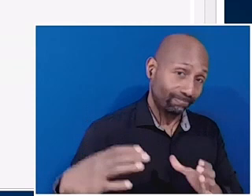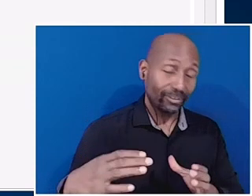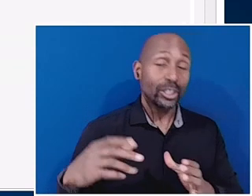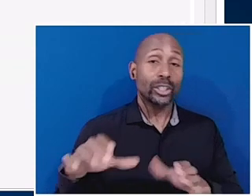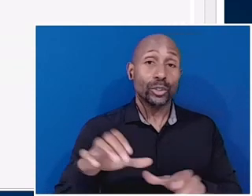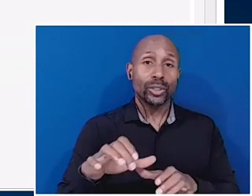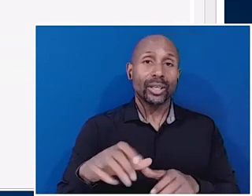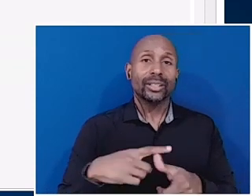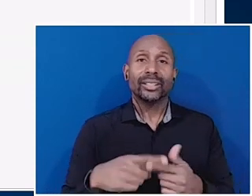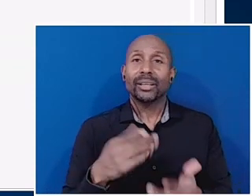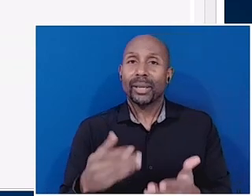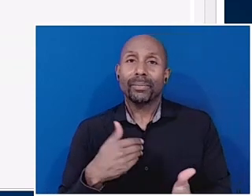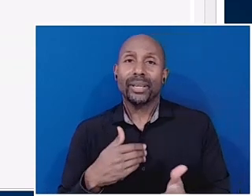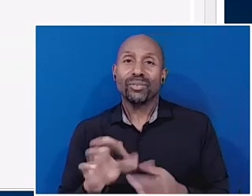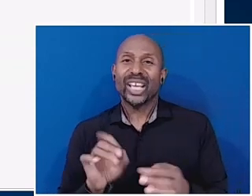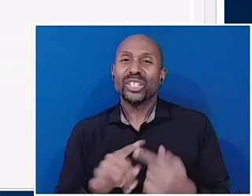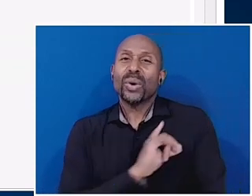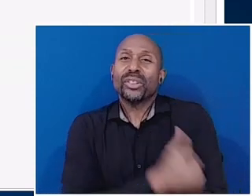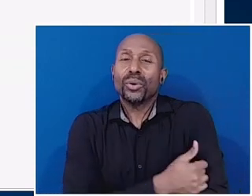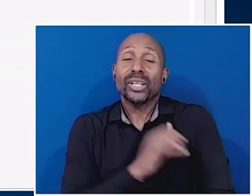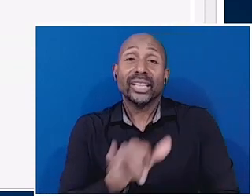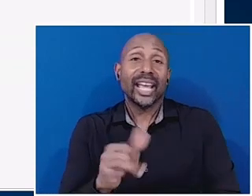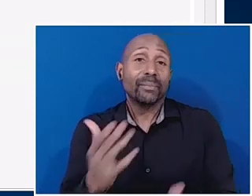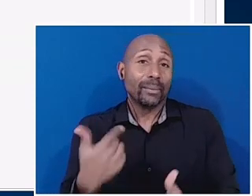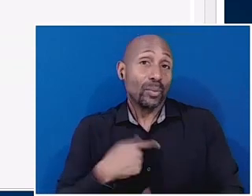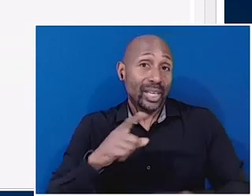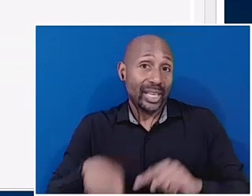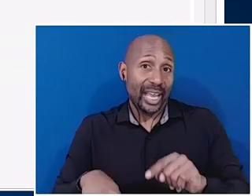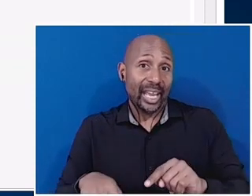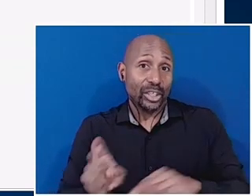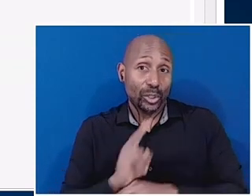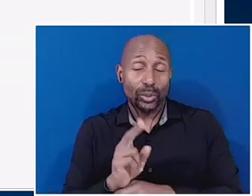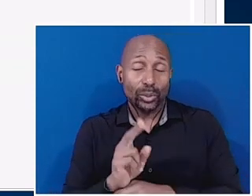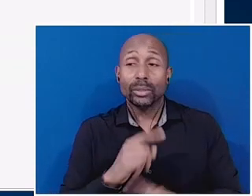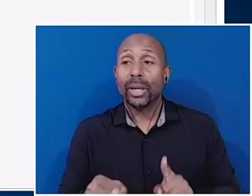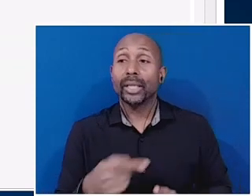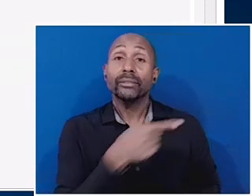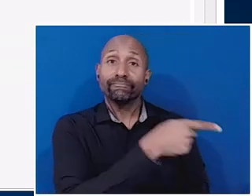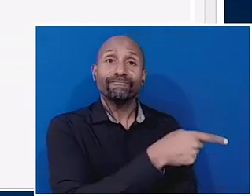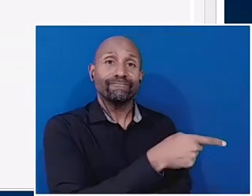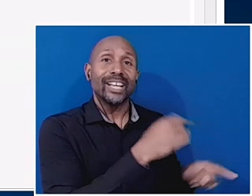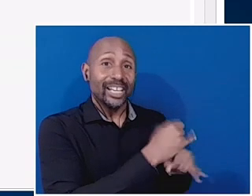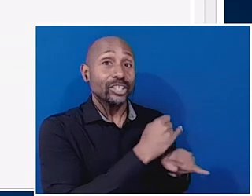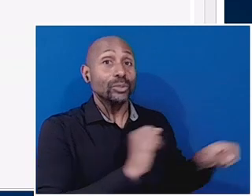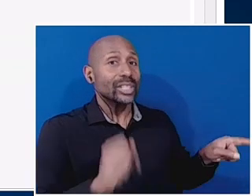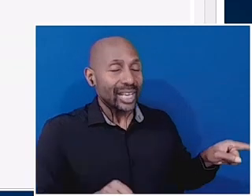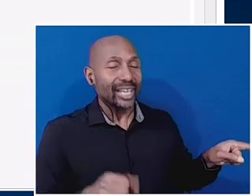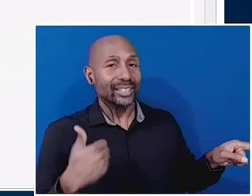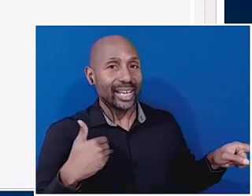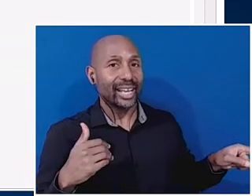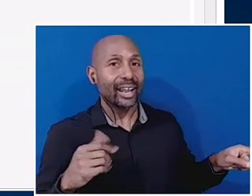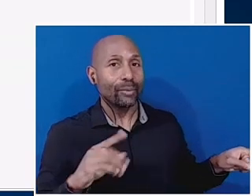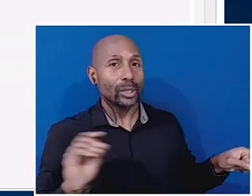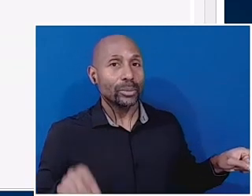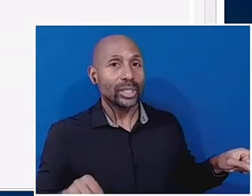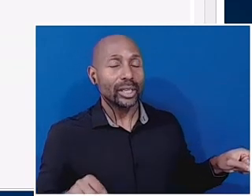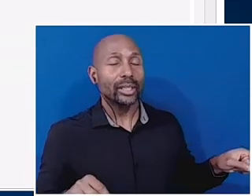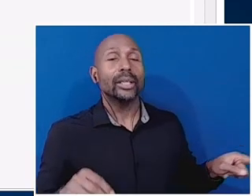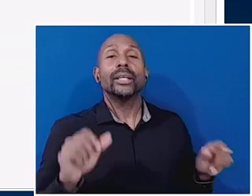But we have that authority over the institution and we can ask for that demonstration and that the institution has the responsibility to make that showing